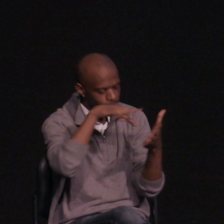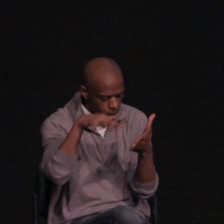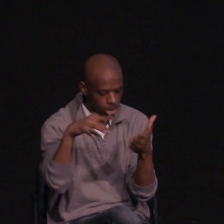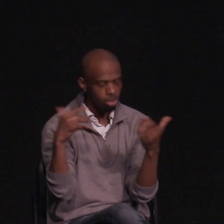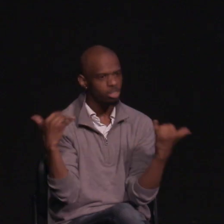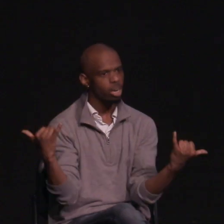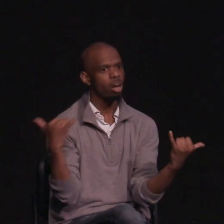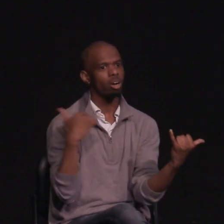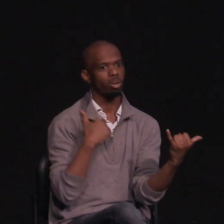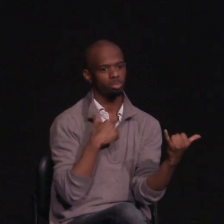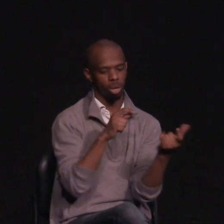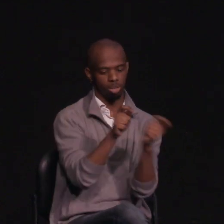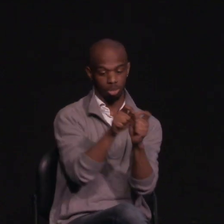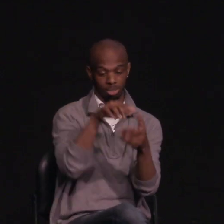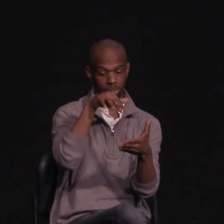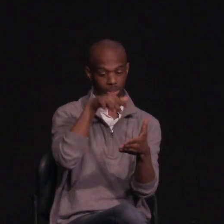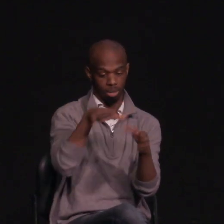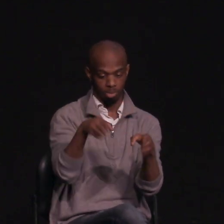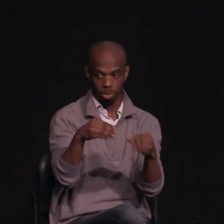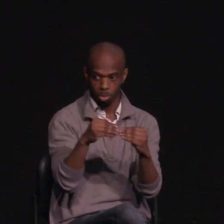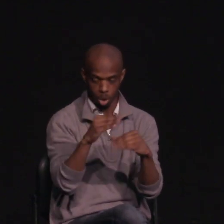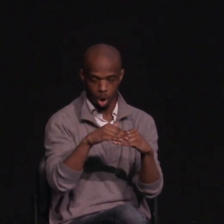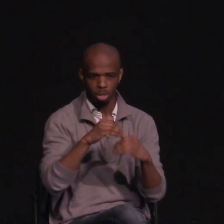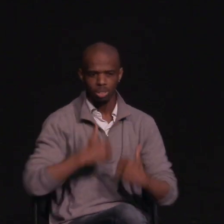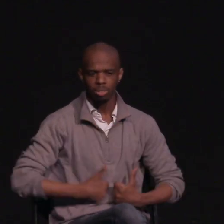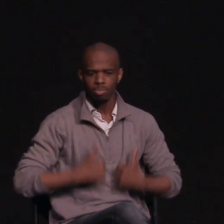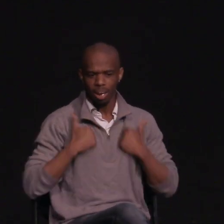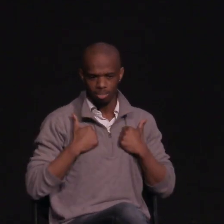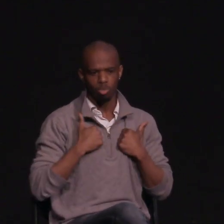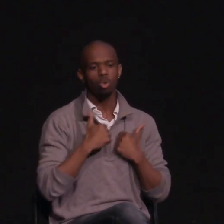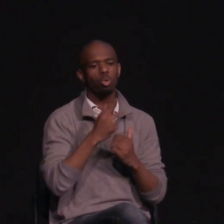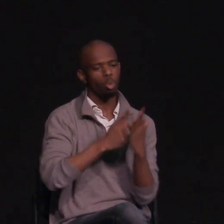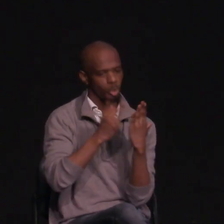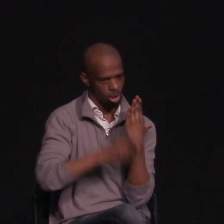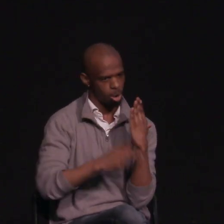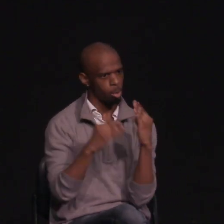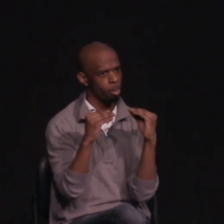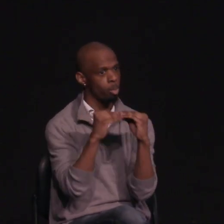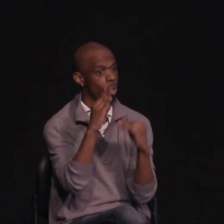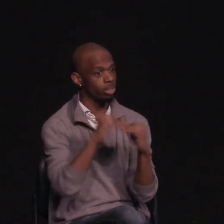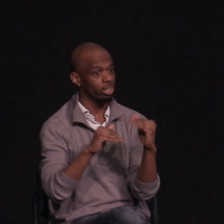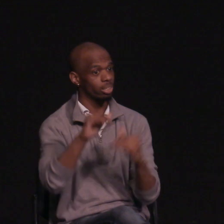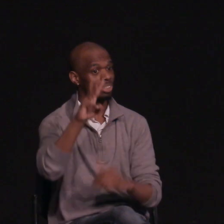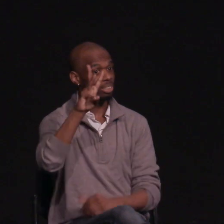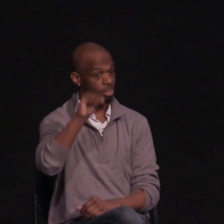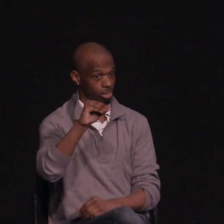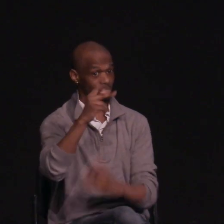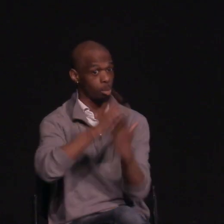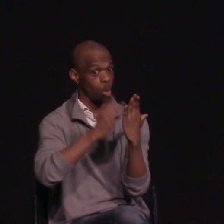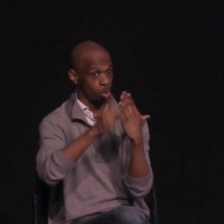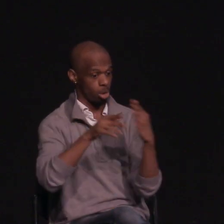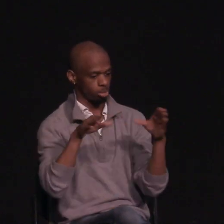for Self-Defense. Two of the more than sixty programs that were aimed at meeting basic needs of historically marginalized